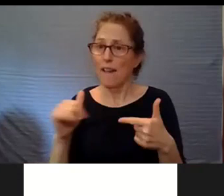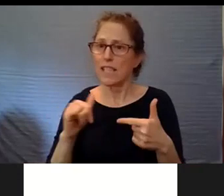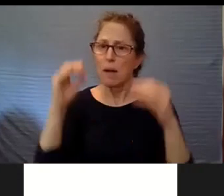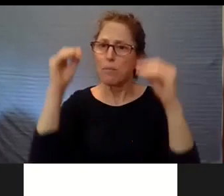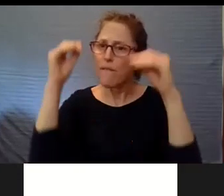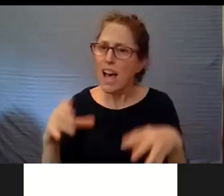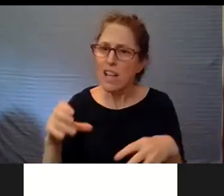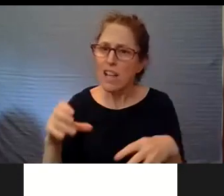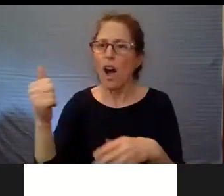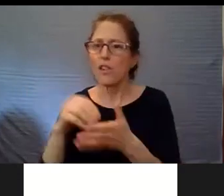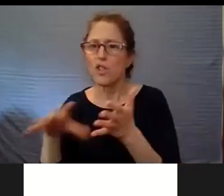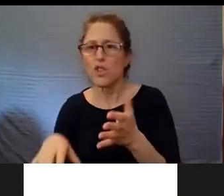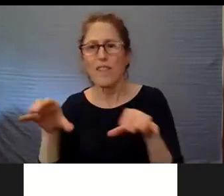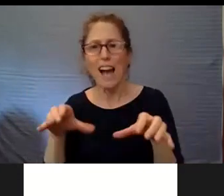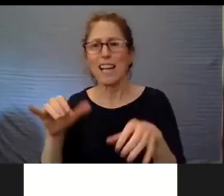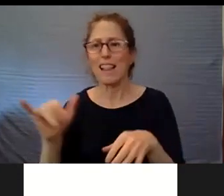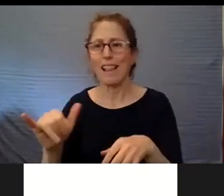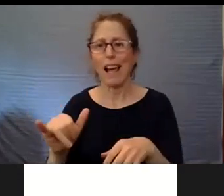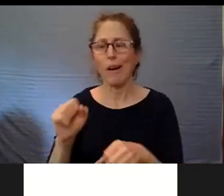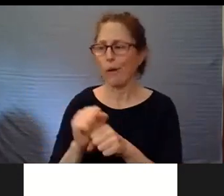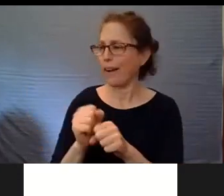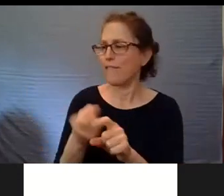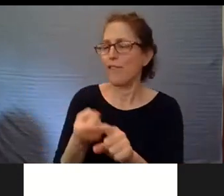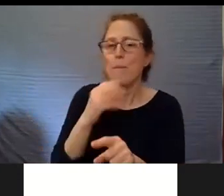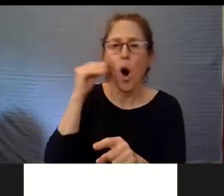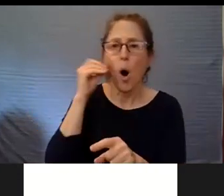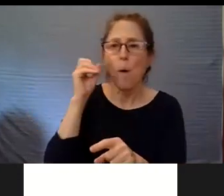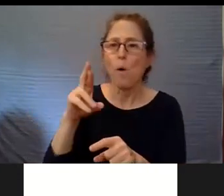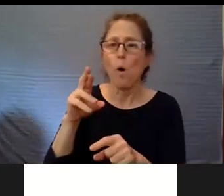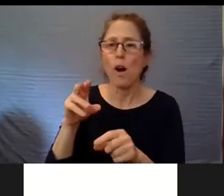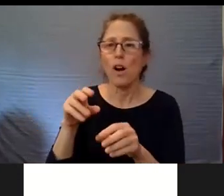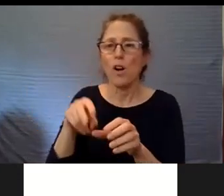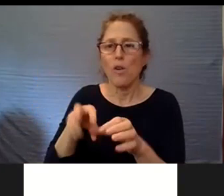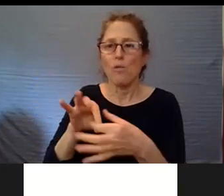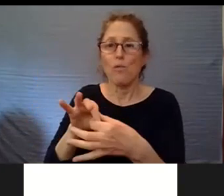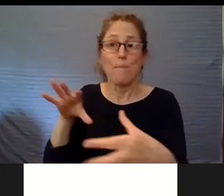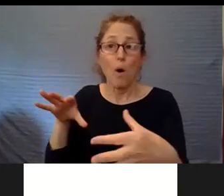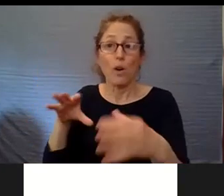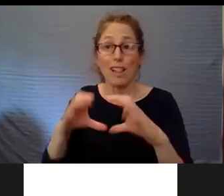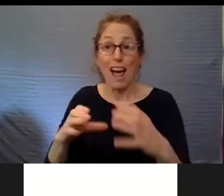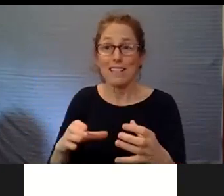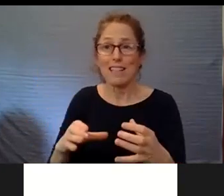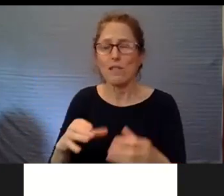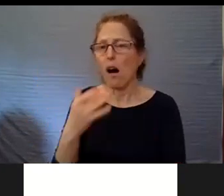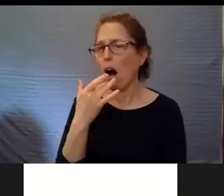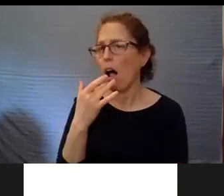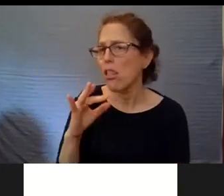professors, or other students have acted like working from home or remote classes are a luxury, you know, or asking for it easy.